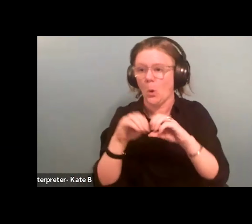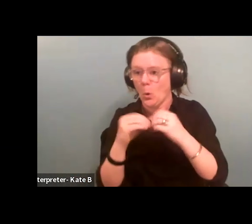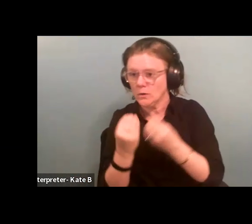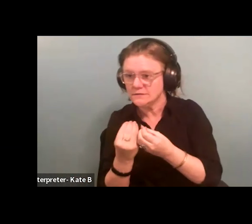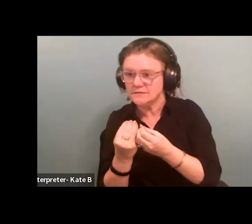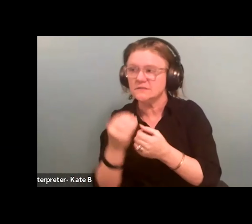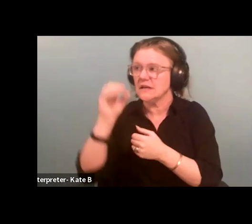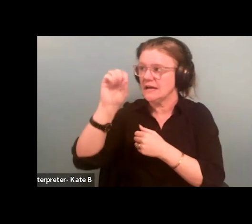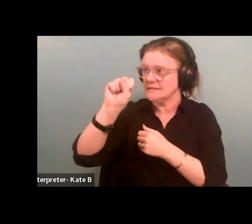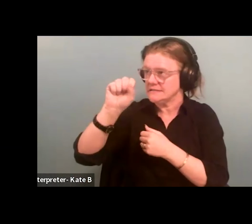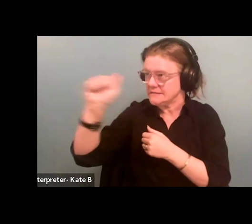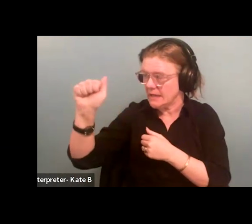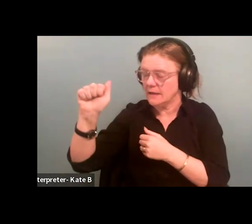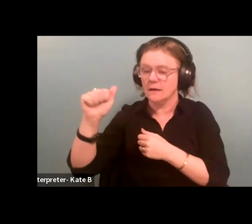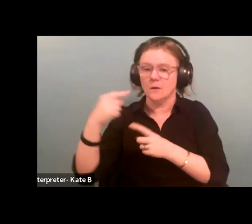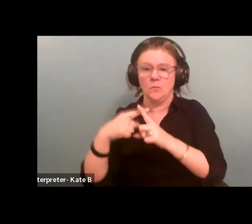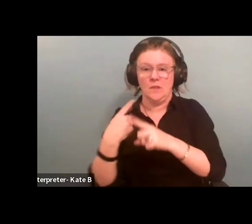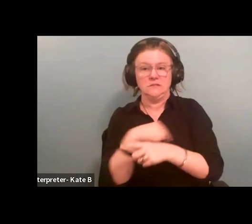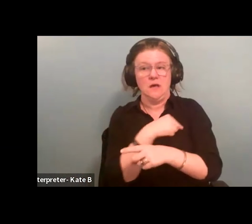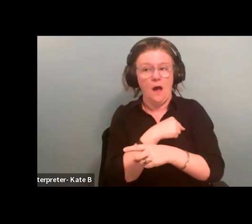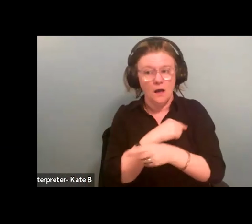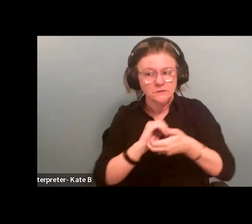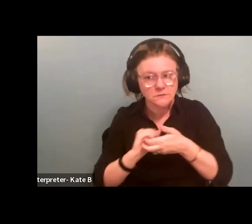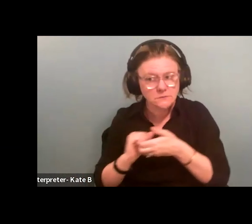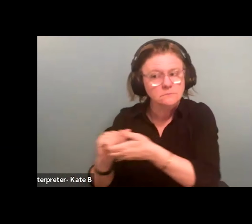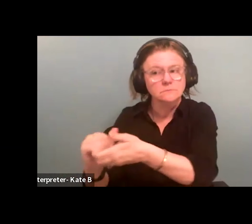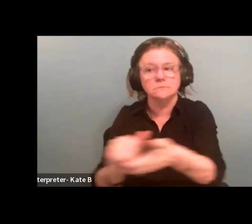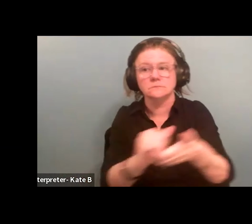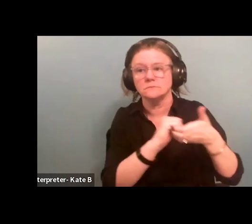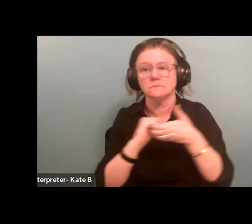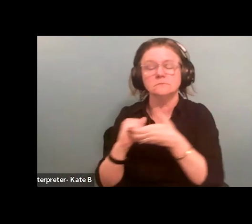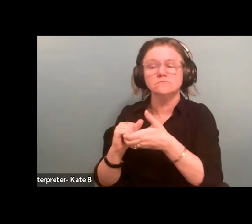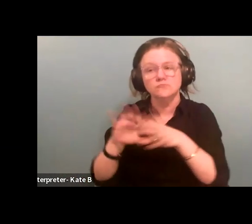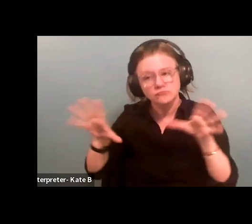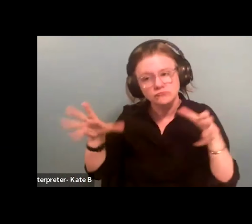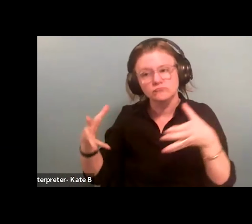Administration and a bunch of local entities and regional entities, work together